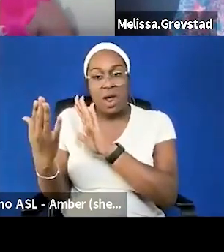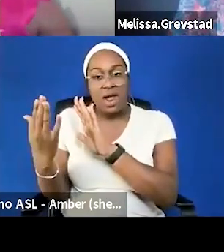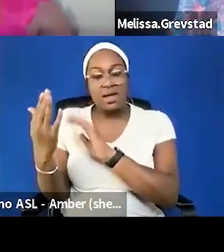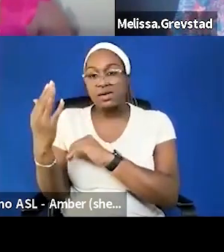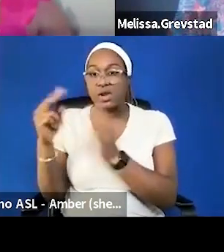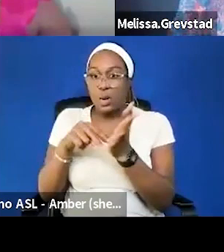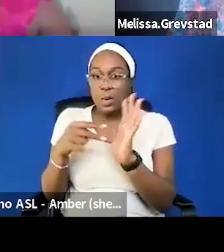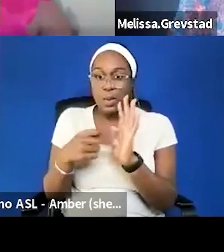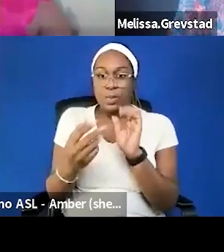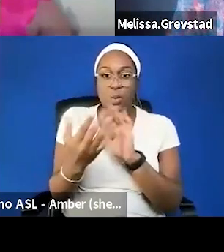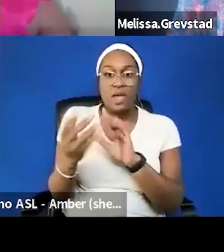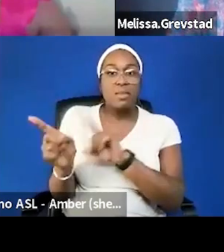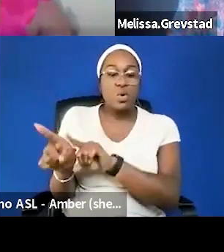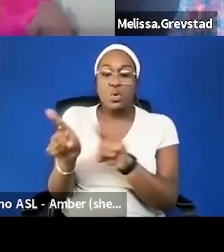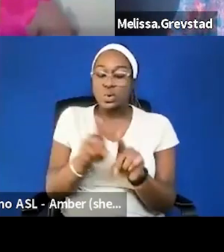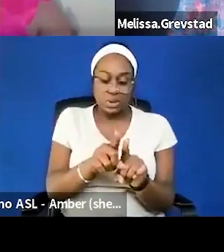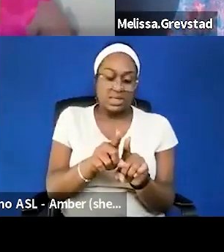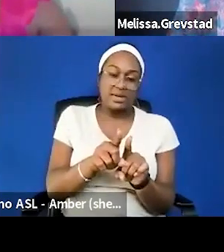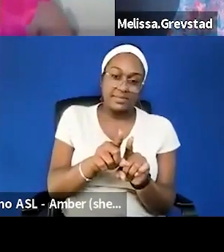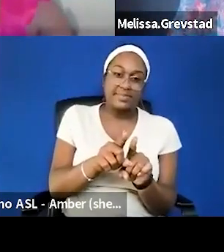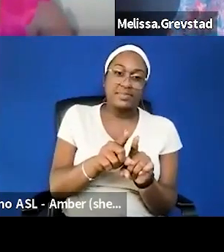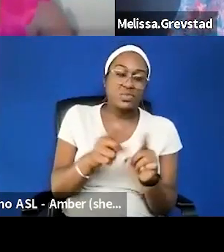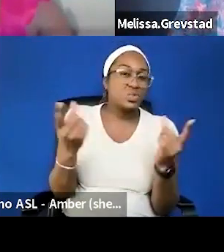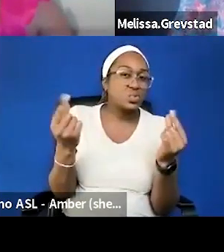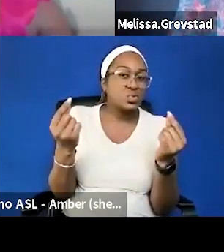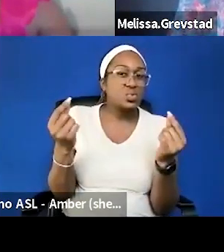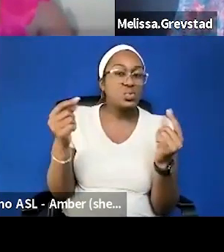but also like in a like, what do we do around here kind of way.